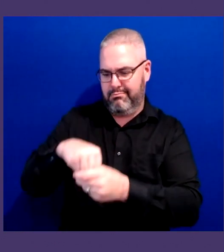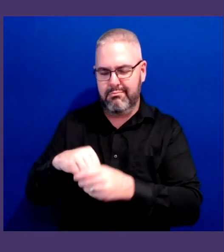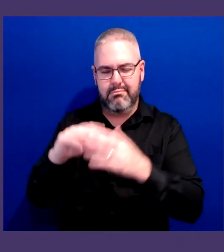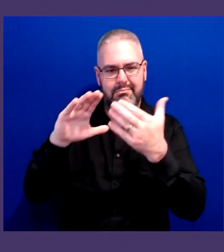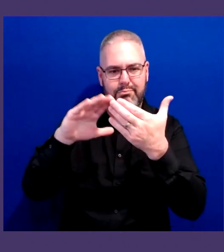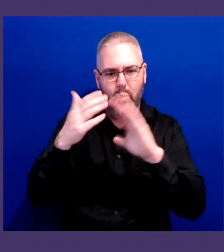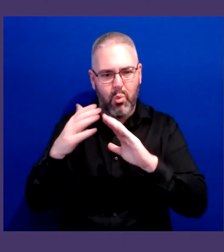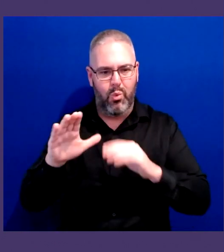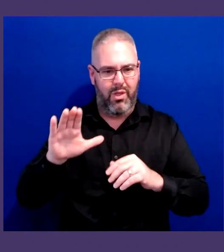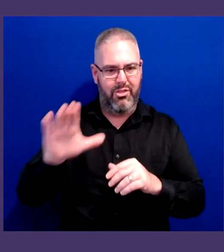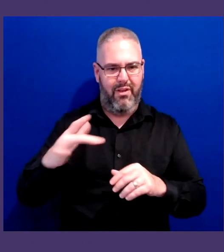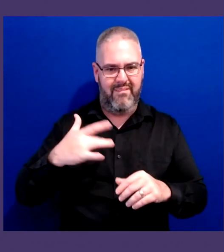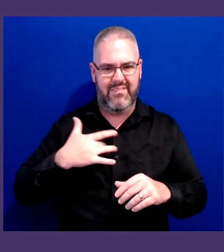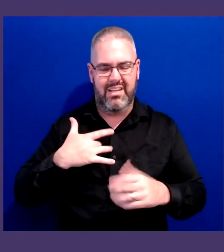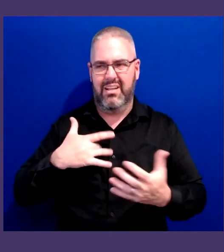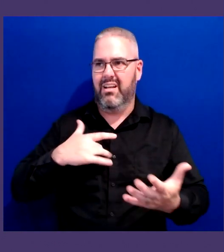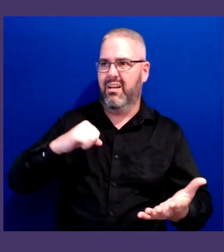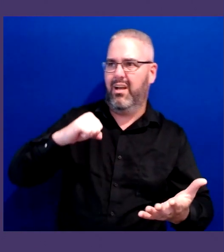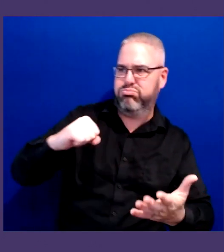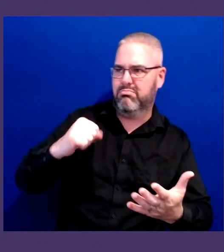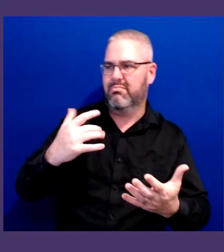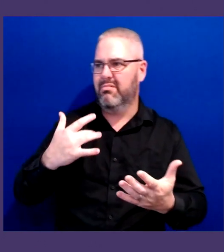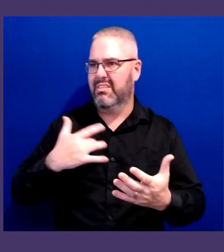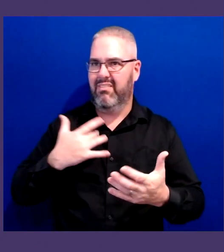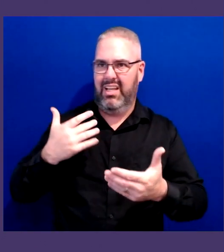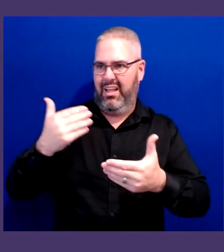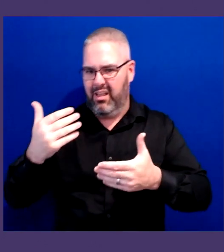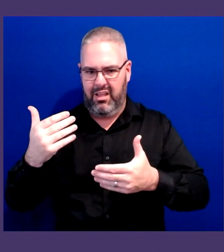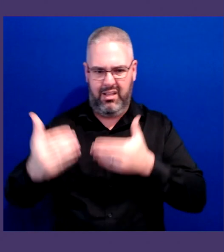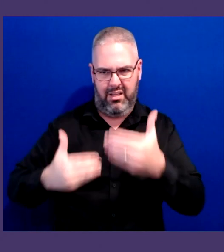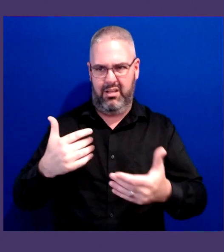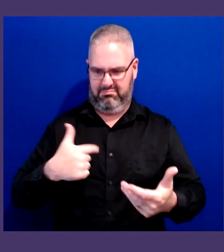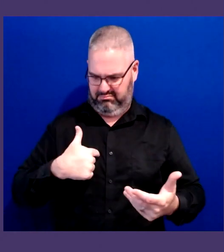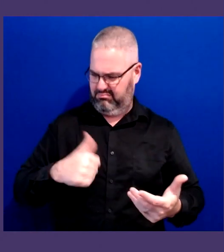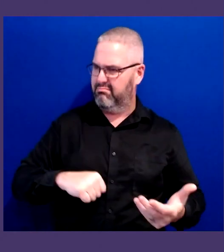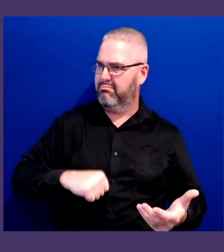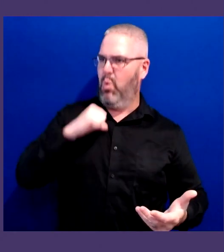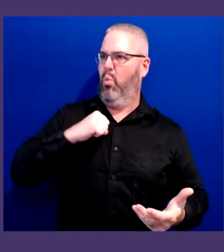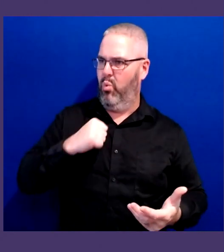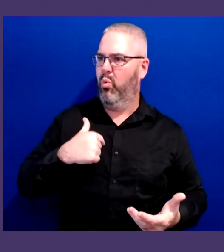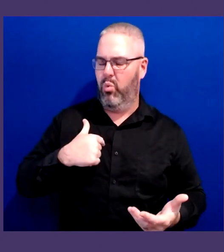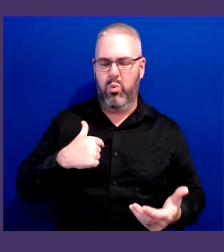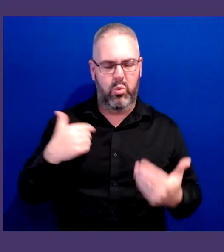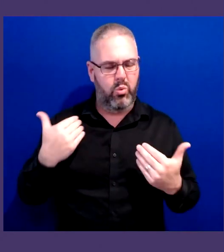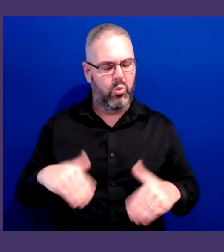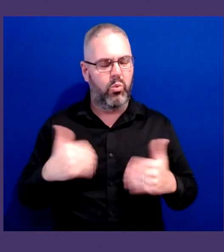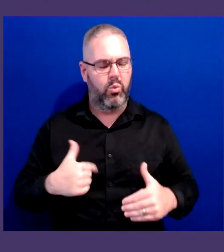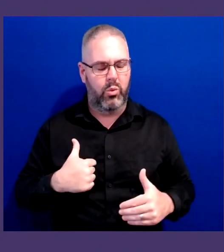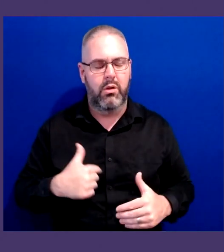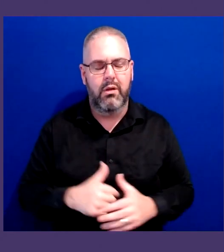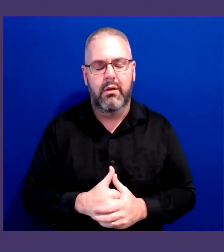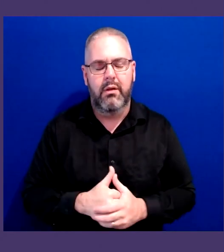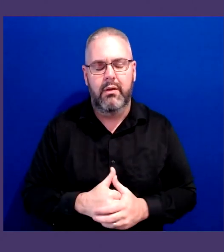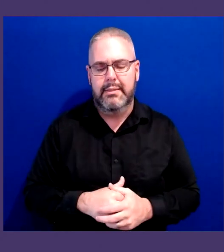persistence I can be damn proud of." Disability pride offers